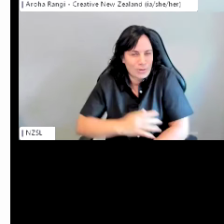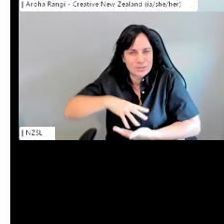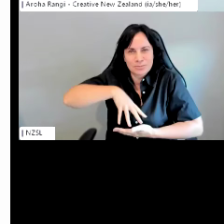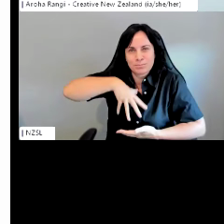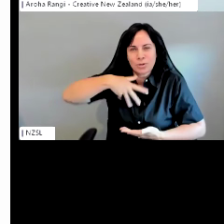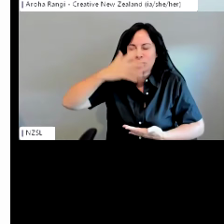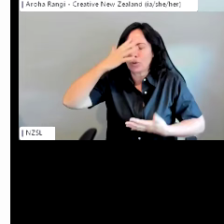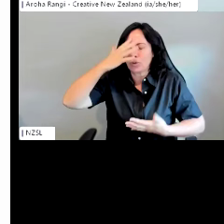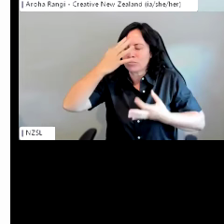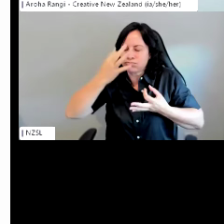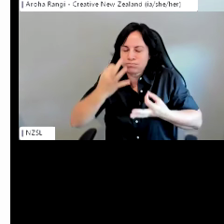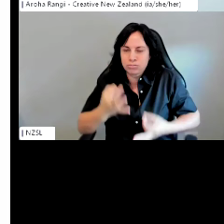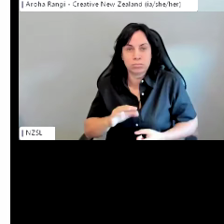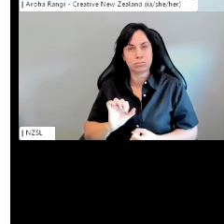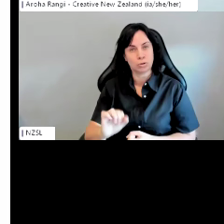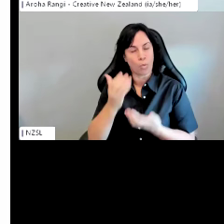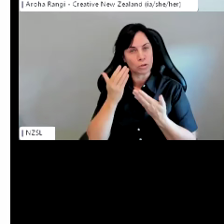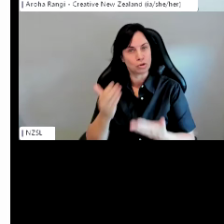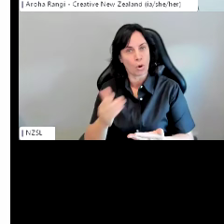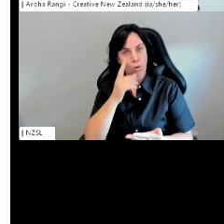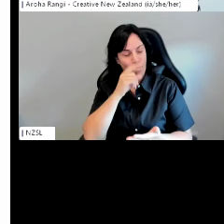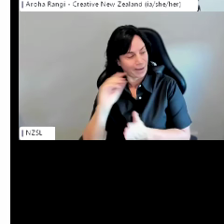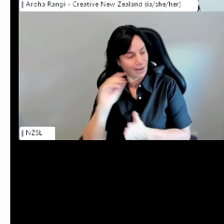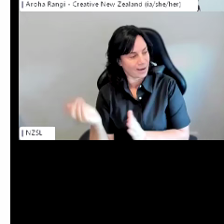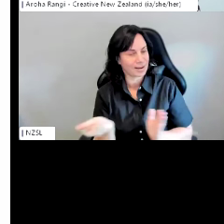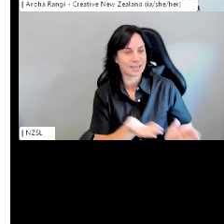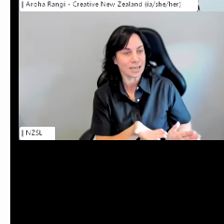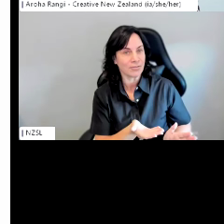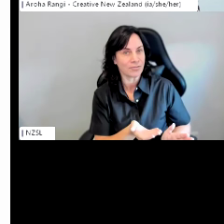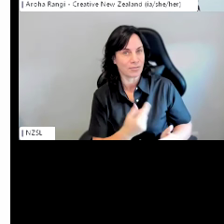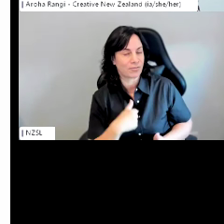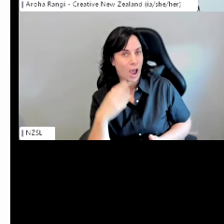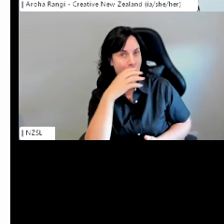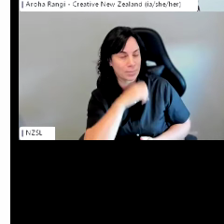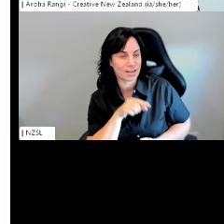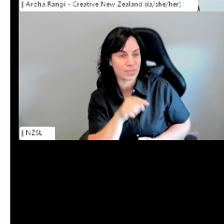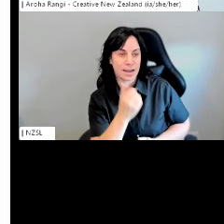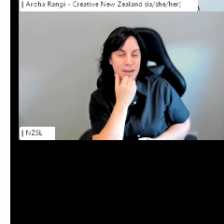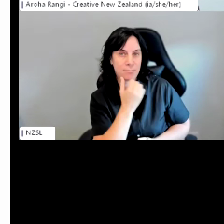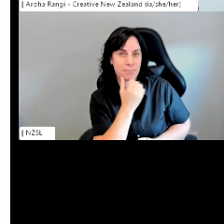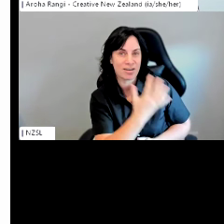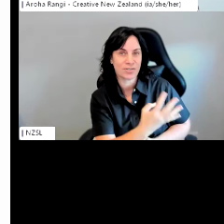to them then I'm going to say that this 54% wouldn't be 54% because they would think wow we're